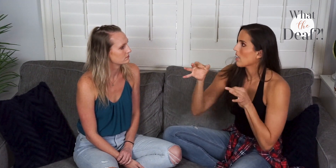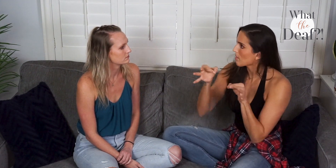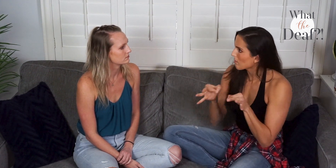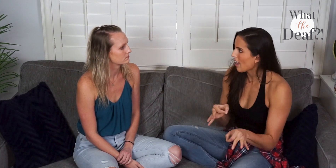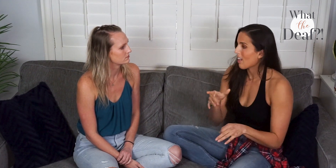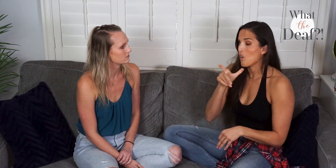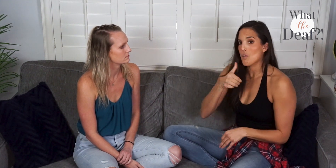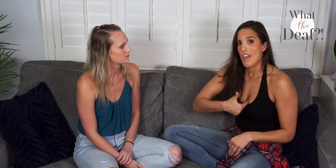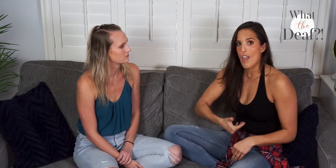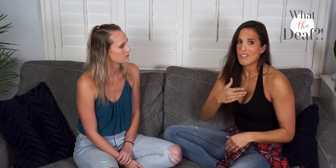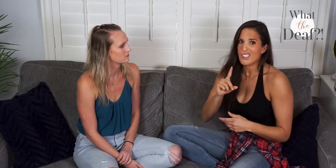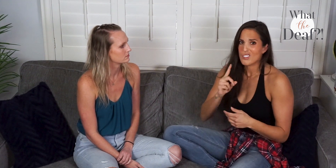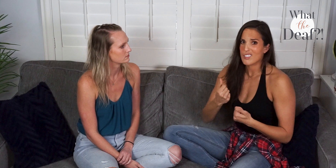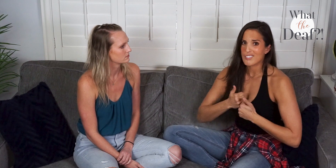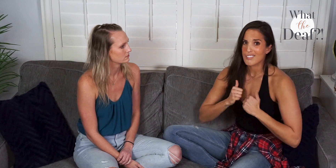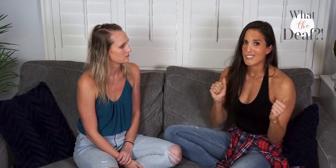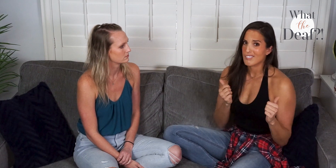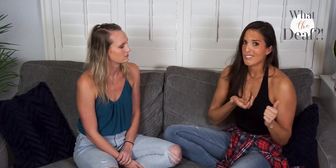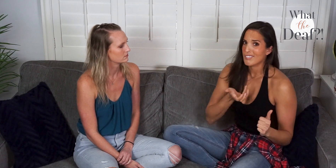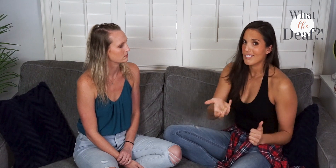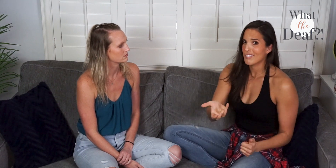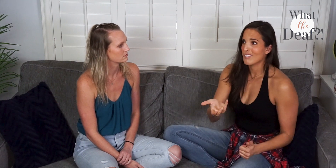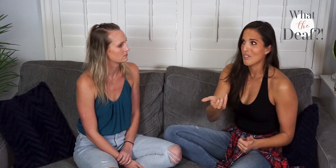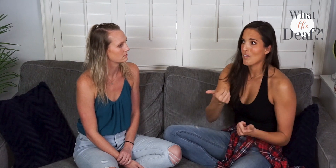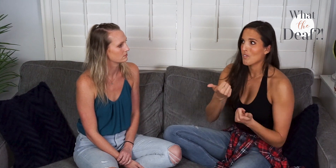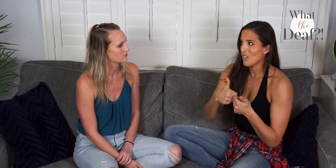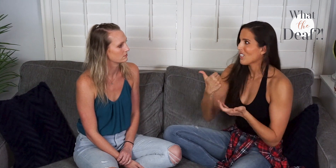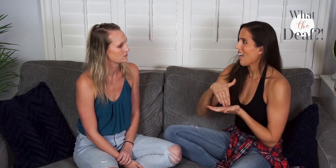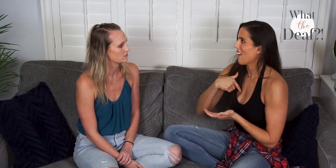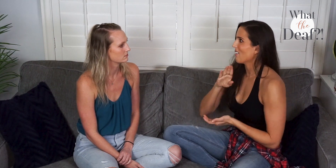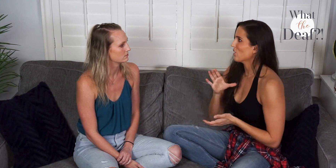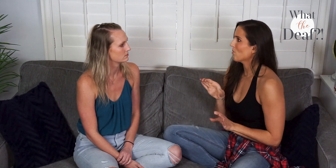I talked about my story and I explained who I am and I just kind of poured my heart out, which again,